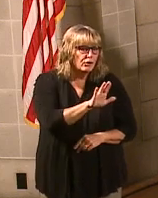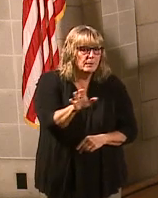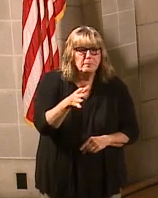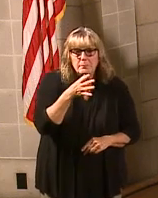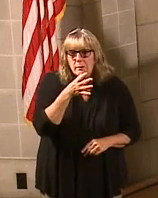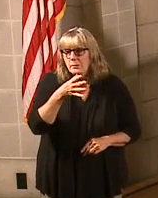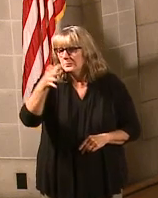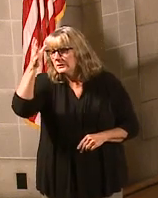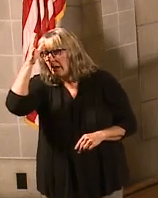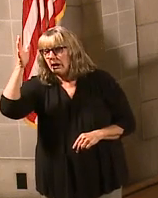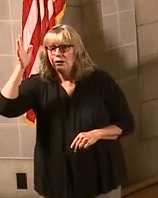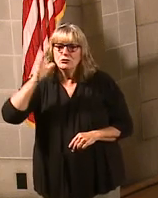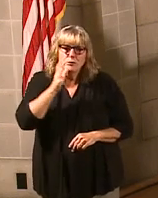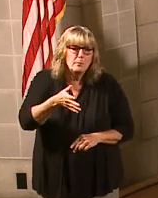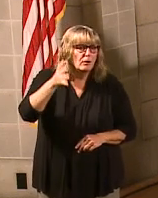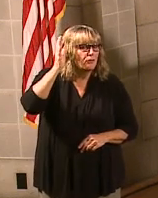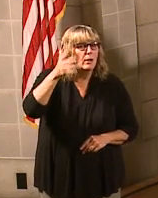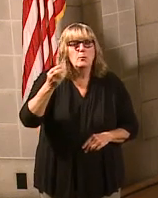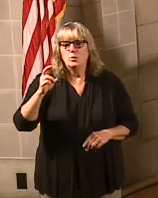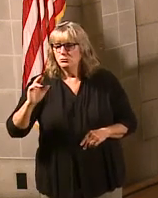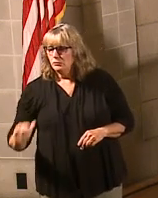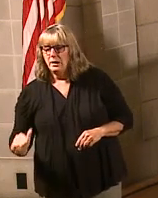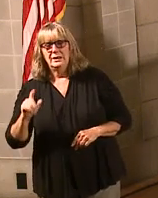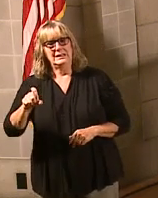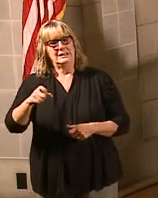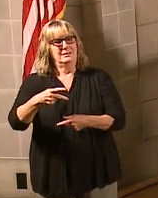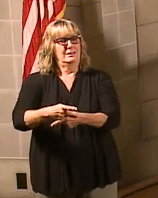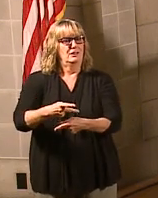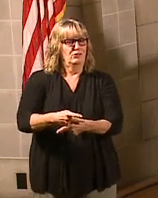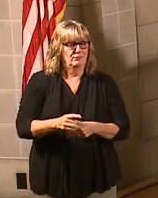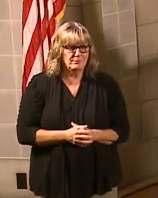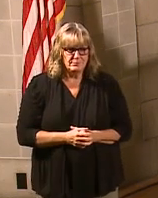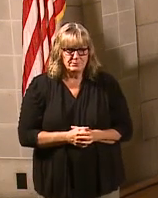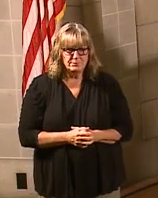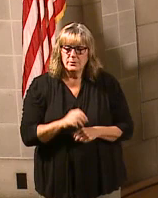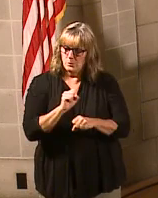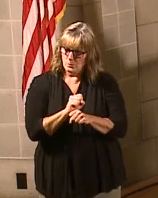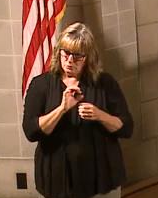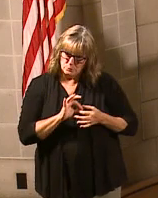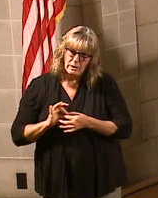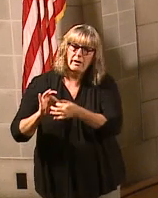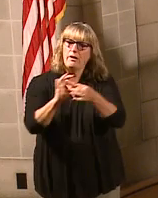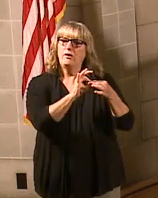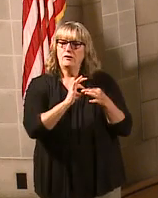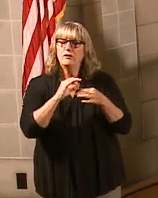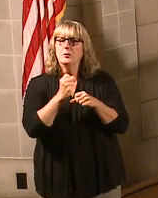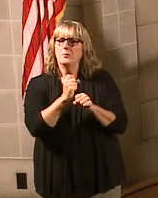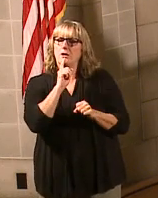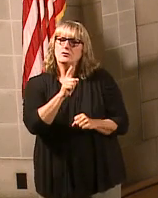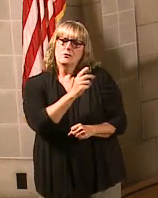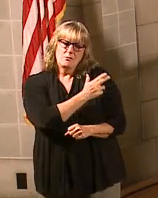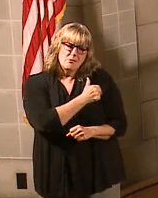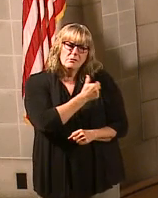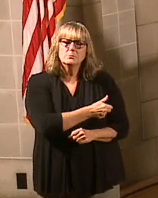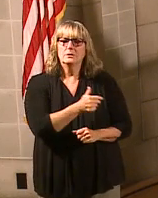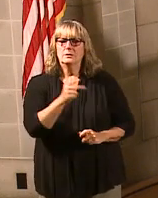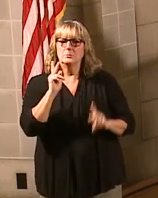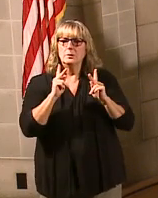PROTECTING OUR MEDICAL STAFF WILL ALSO KEEP OUR INCREASED HOSPITAL BEDS SO YOUR MOM, DAD,